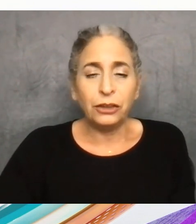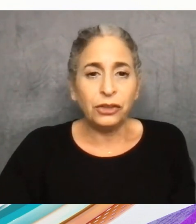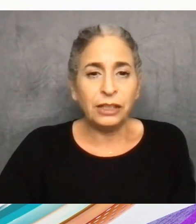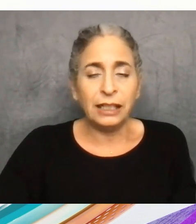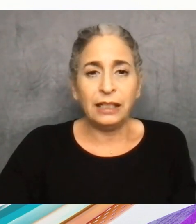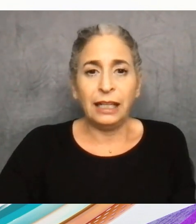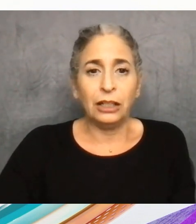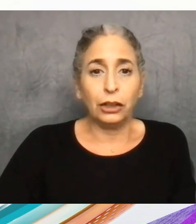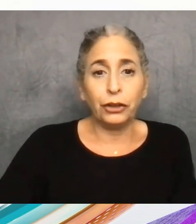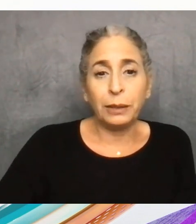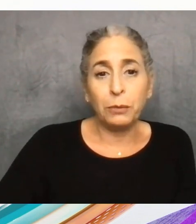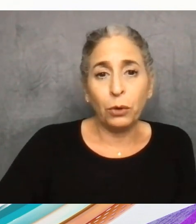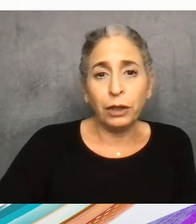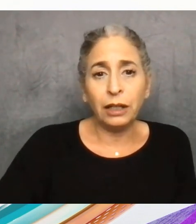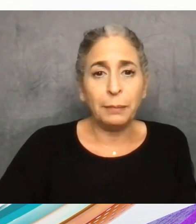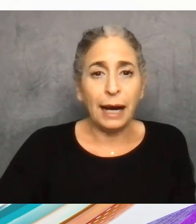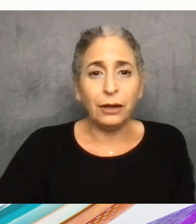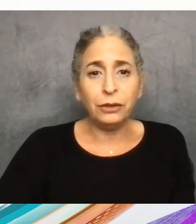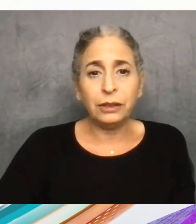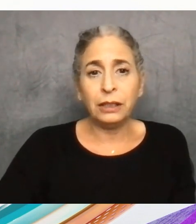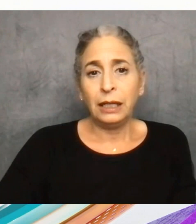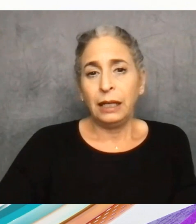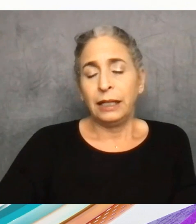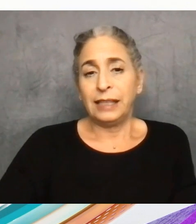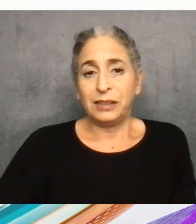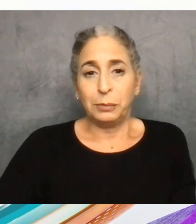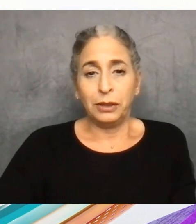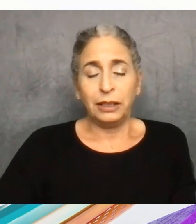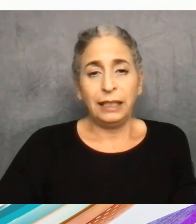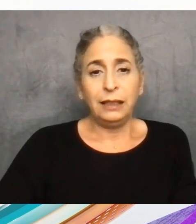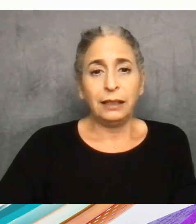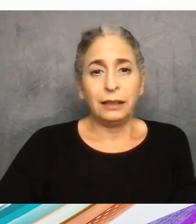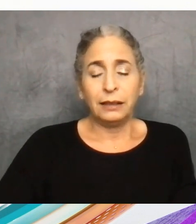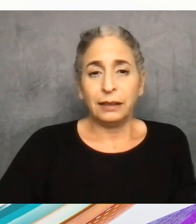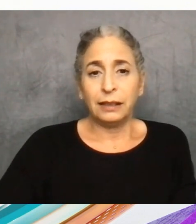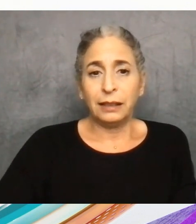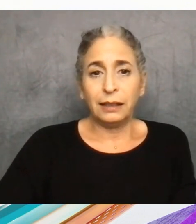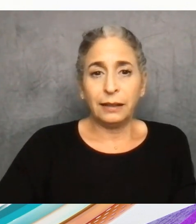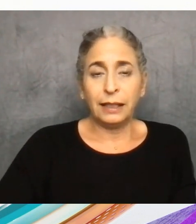interested in learning more about accessibility.